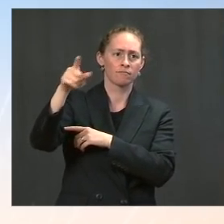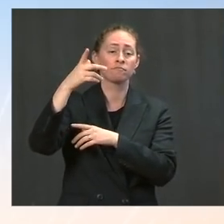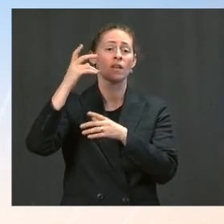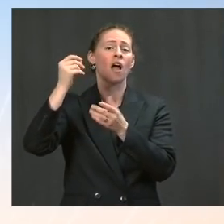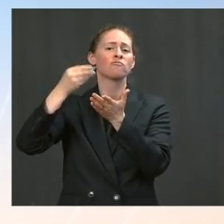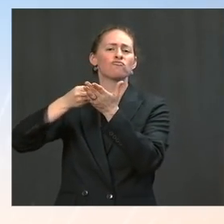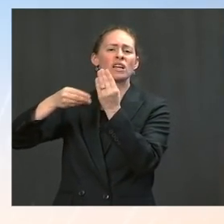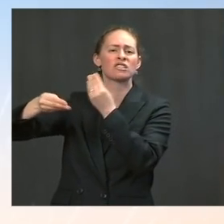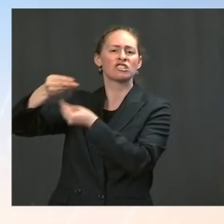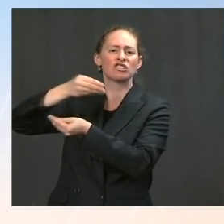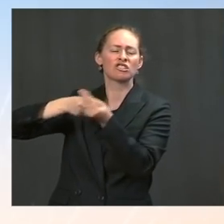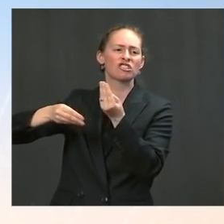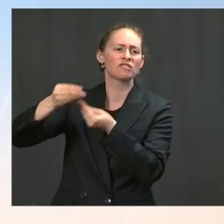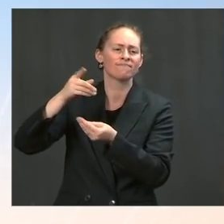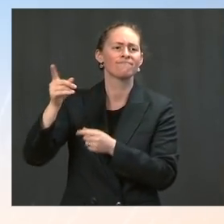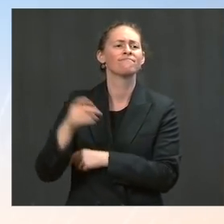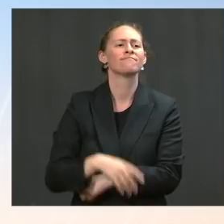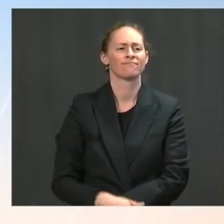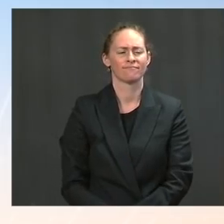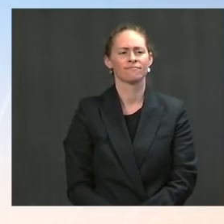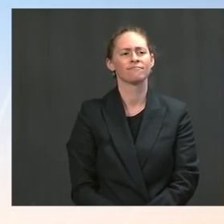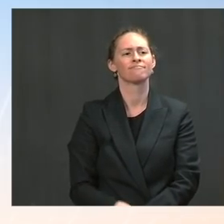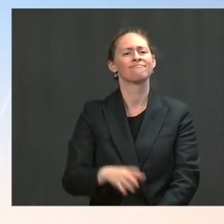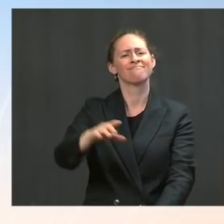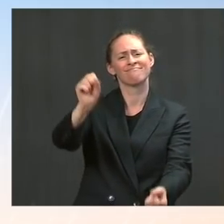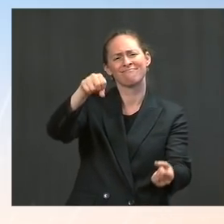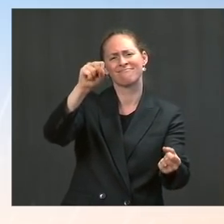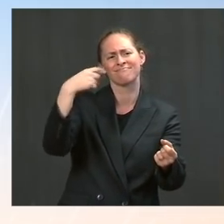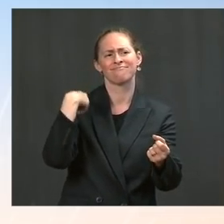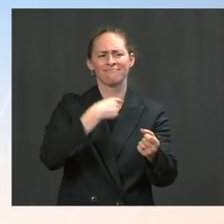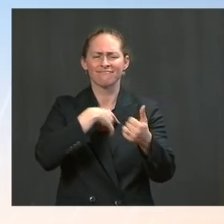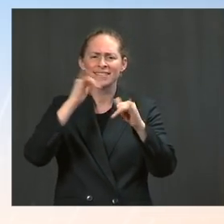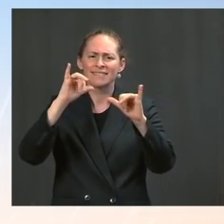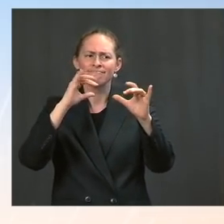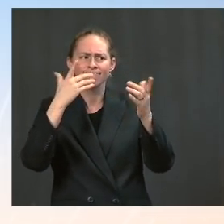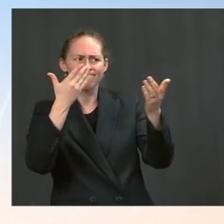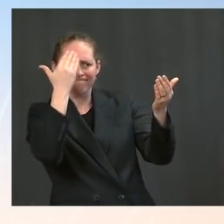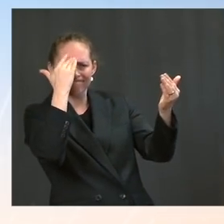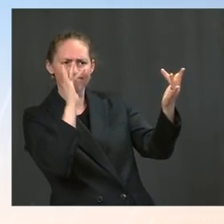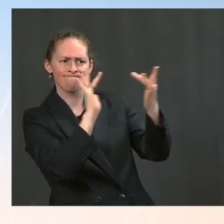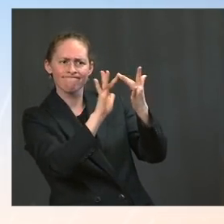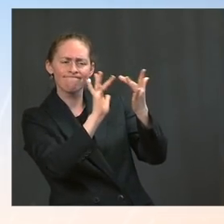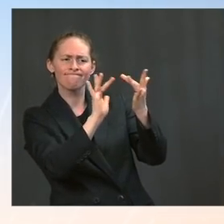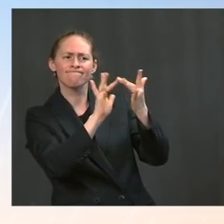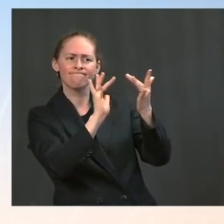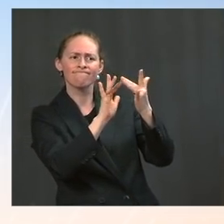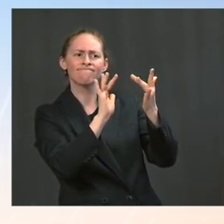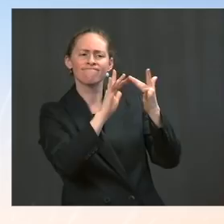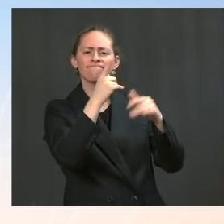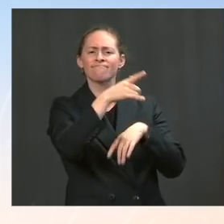with our African partners on a range of issues -- whether it's corruption, or facing and fighting the COVID pandemic,